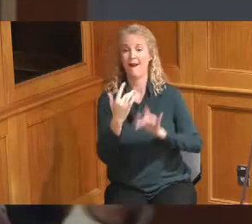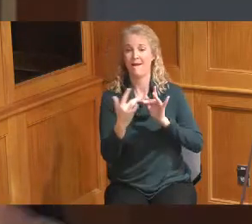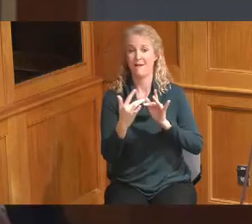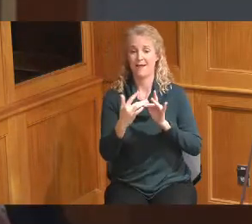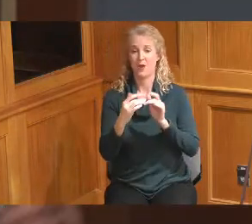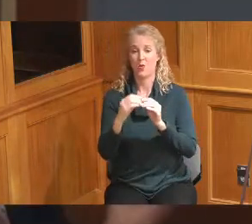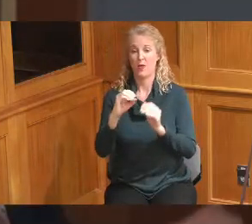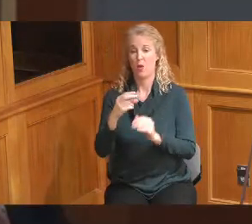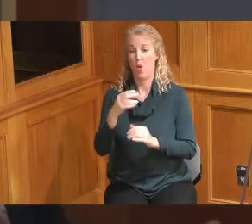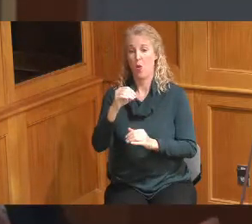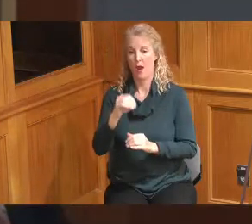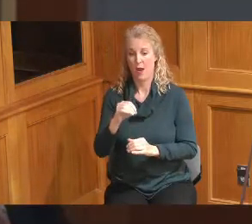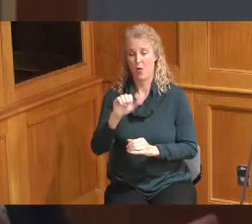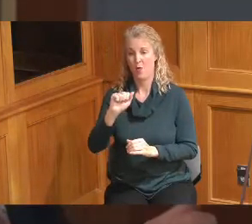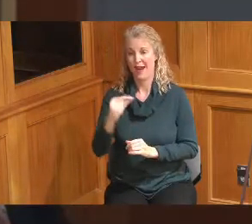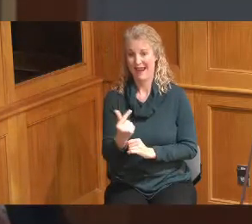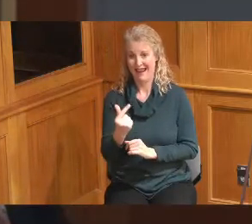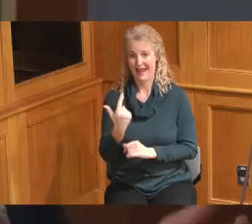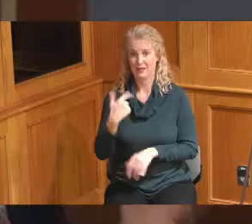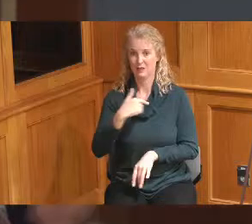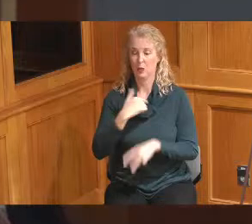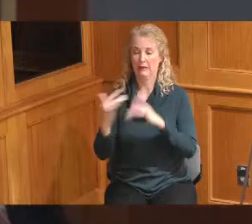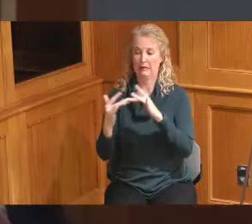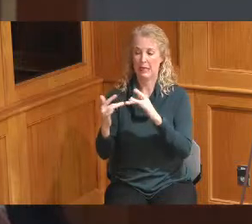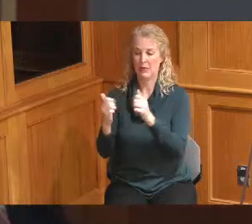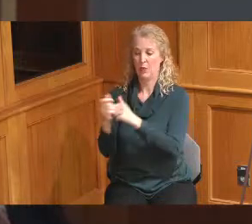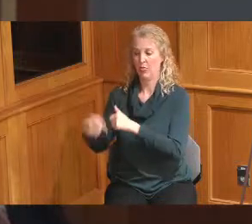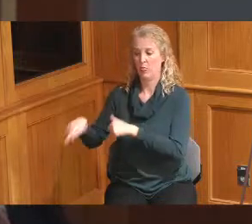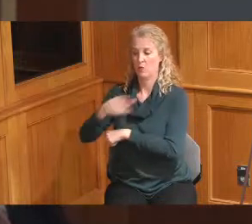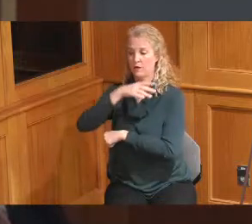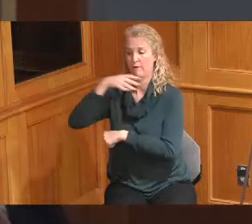to provide both direct contact to the people who are concerned as well as the questions they had